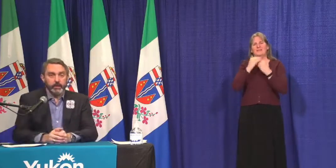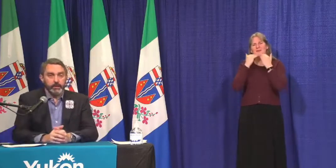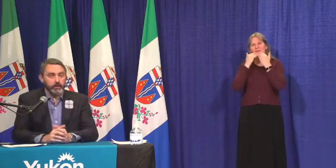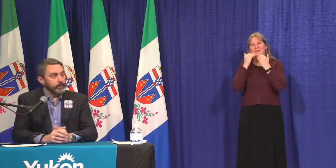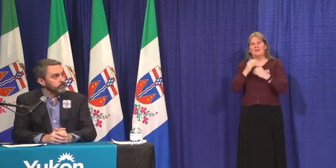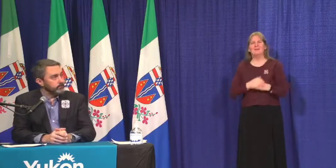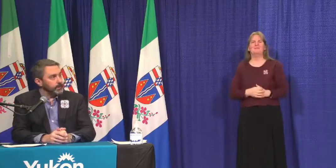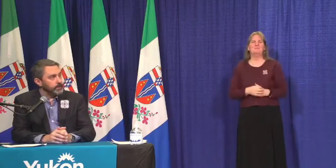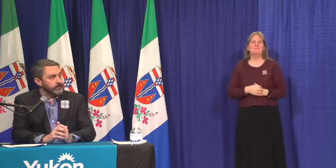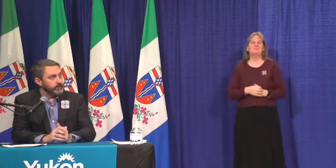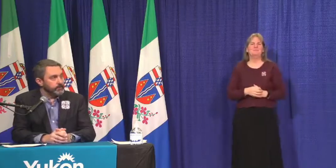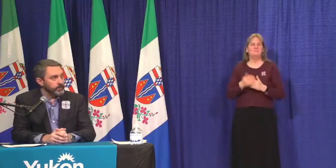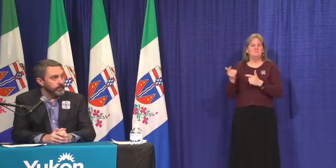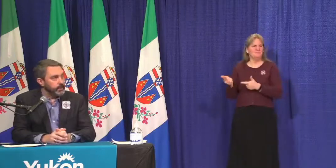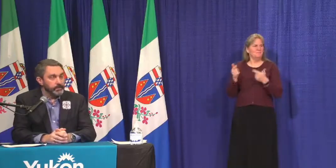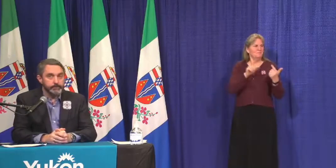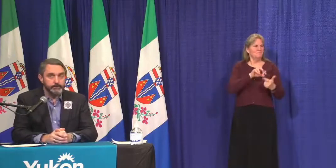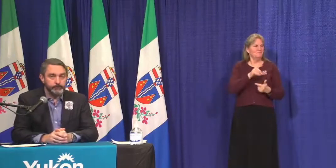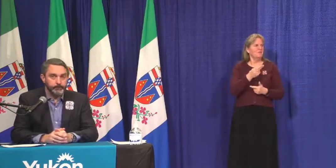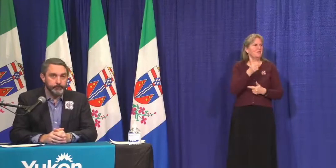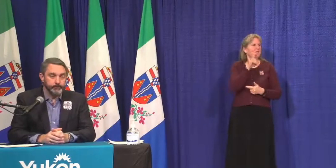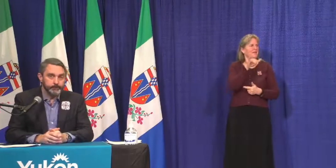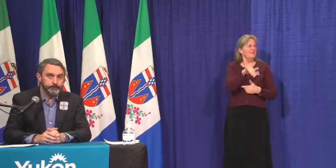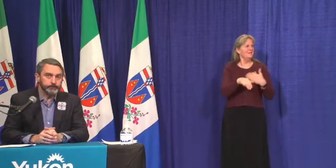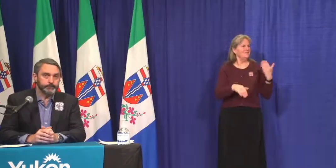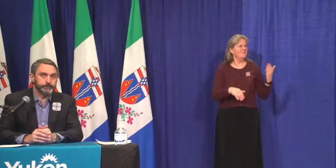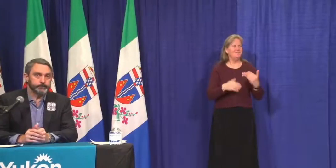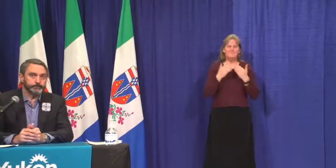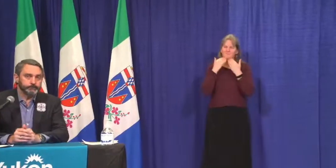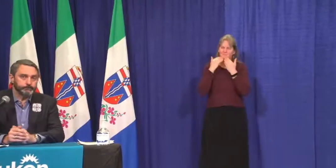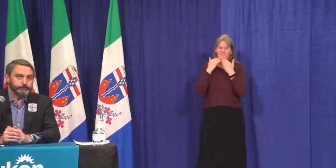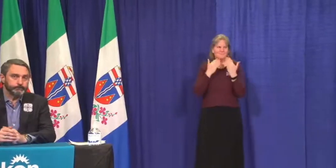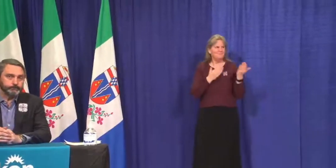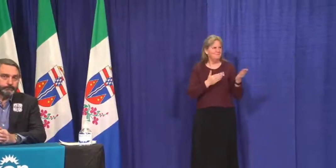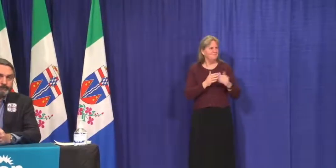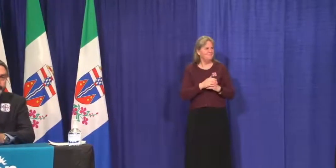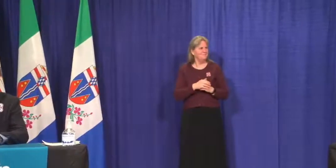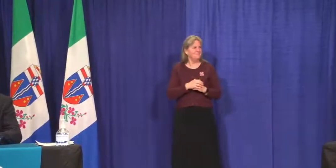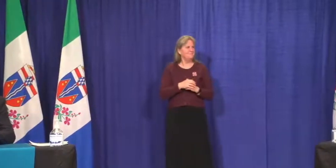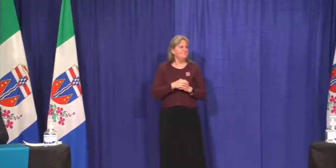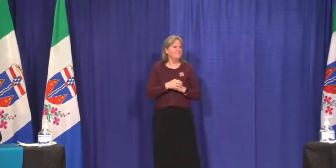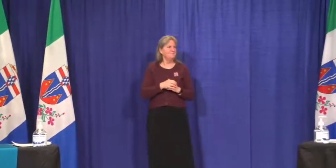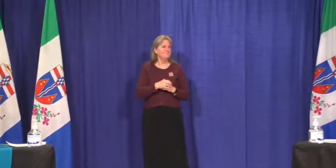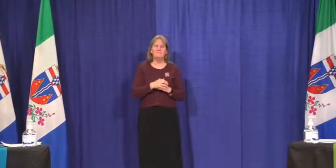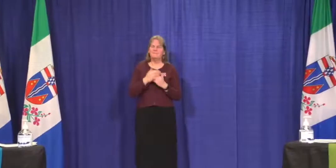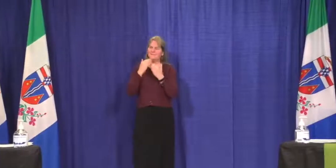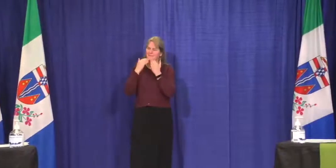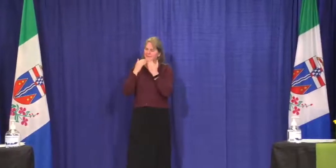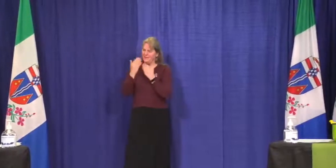Hanley. Thank you premier silver.